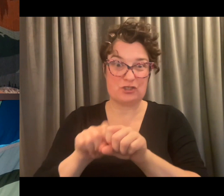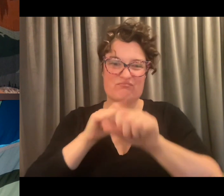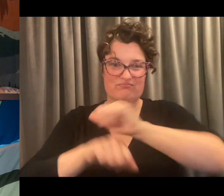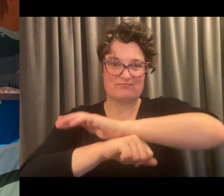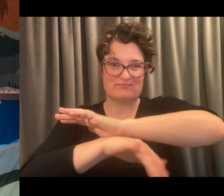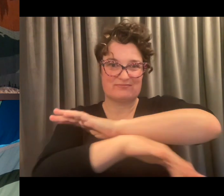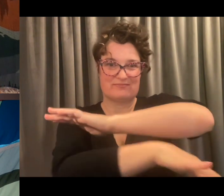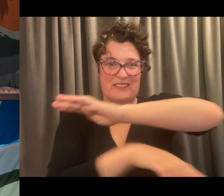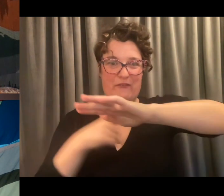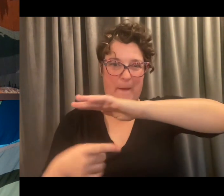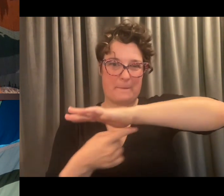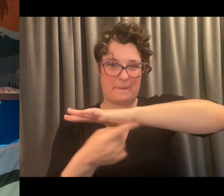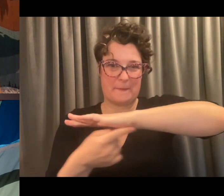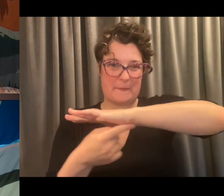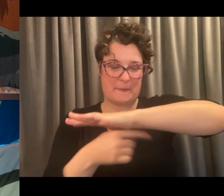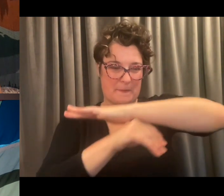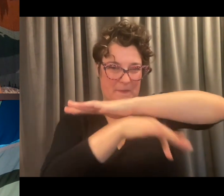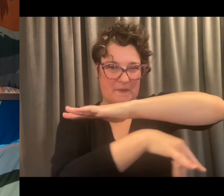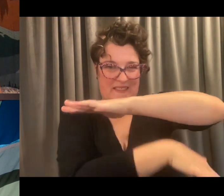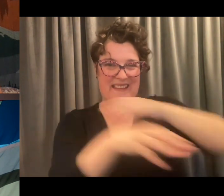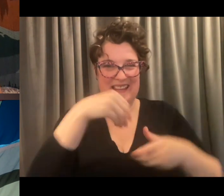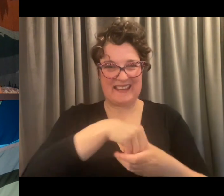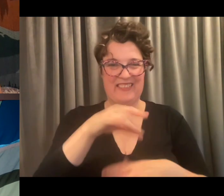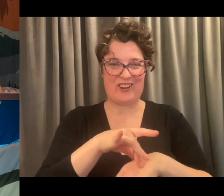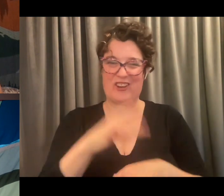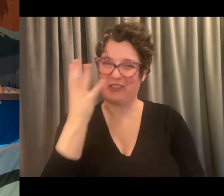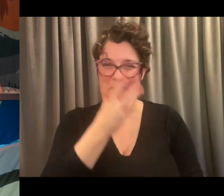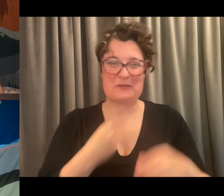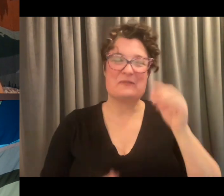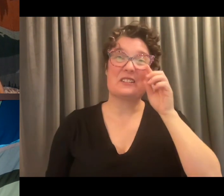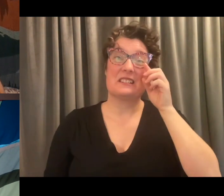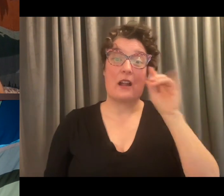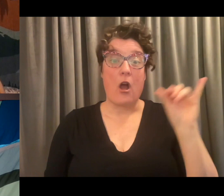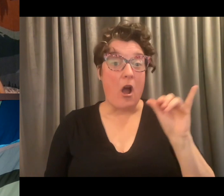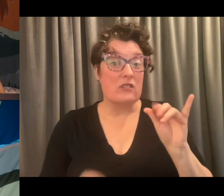Rebekah: Beautiful Nomy: beautiful. Oh yeah. And look closely for shoe bells, cuz they're there